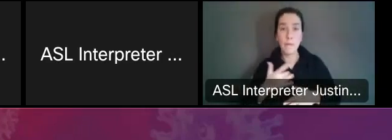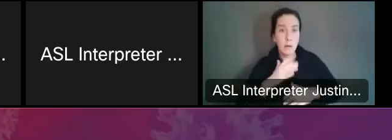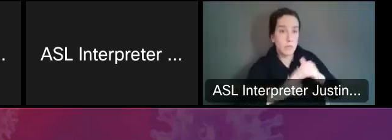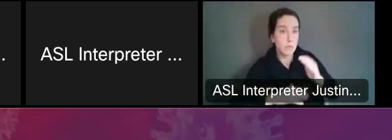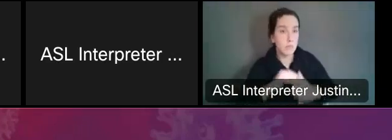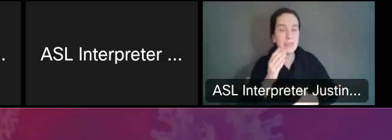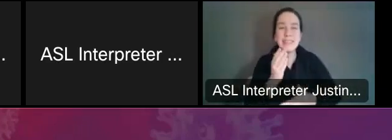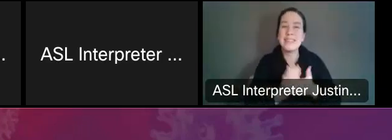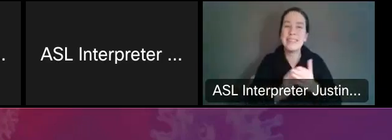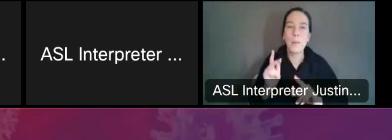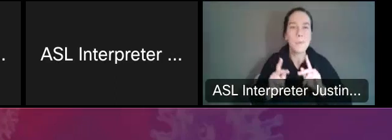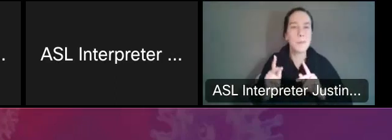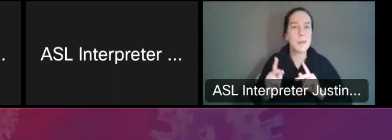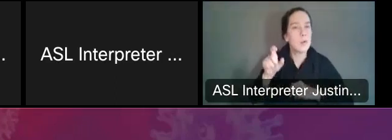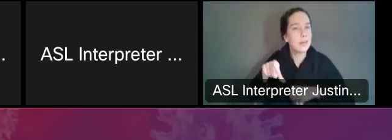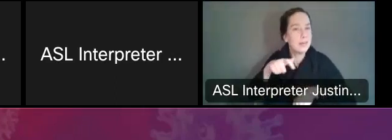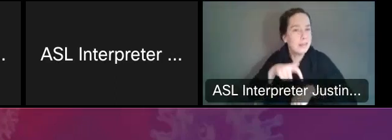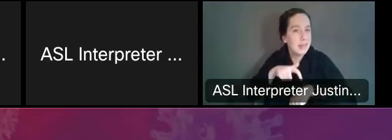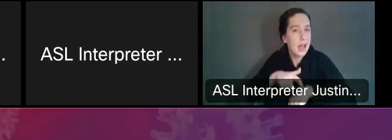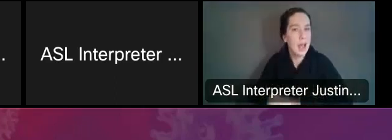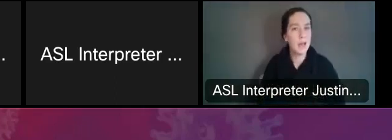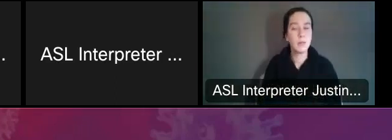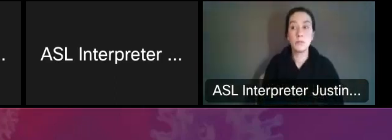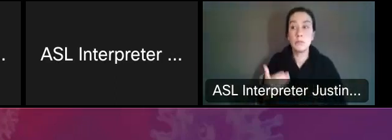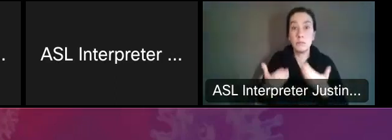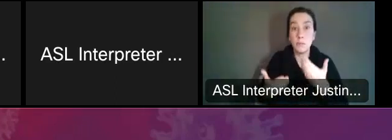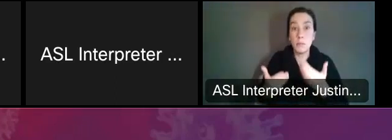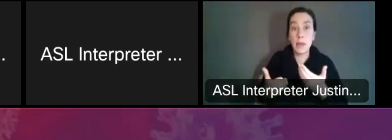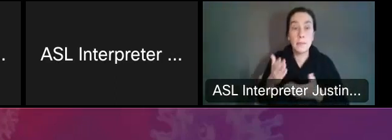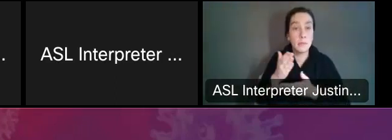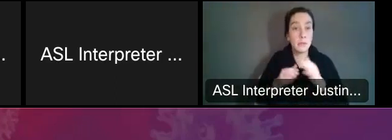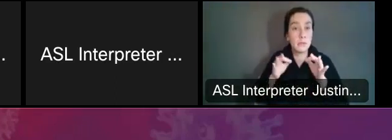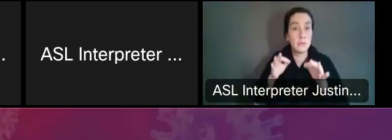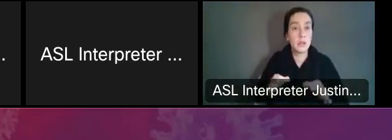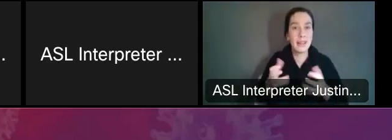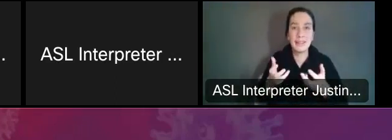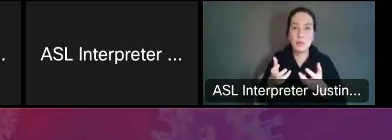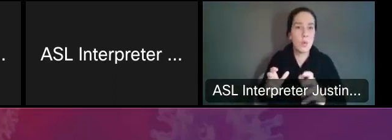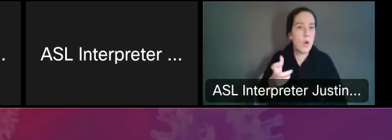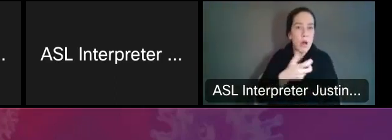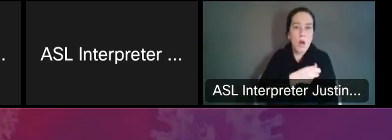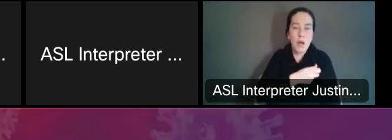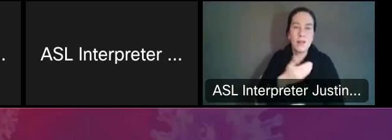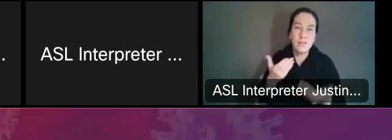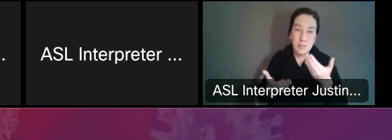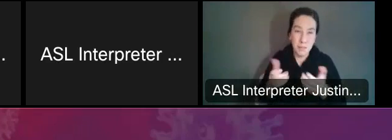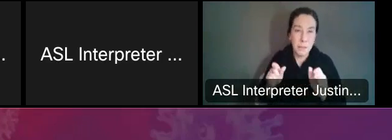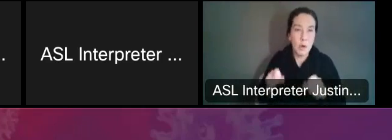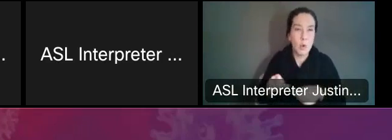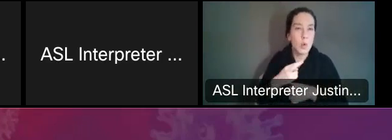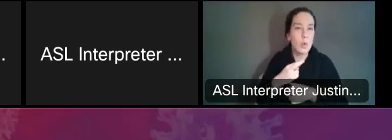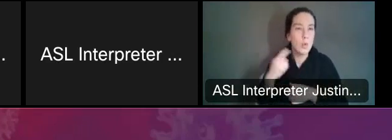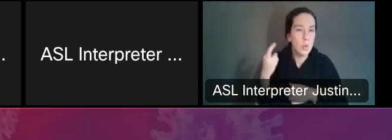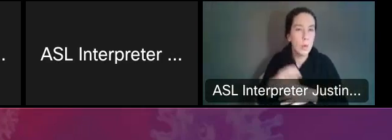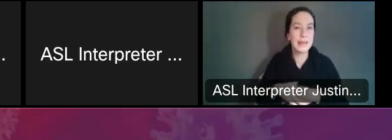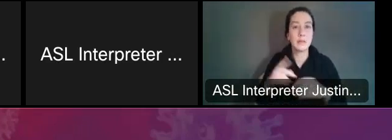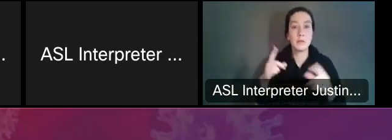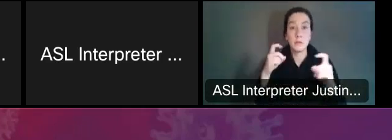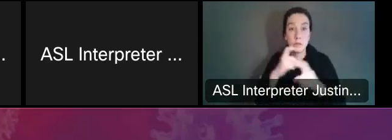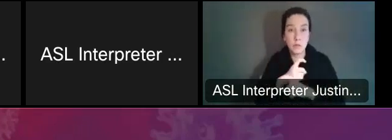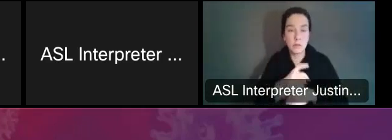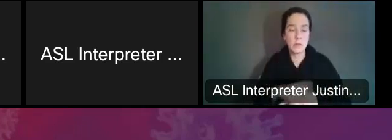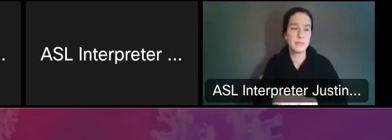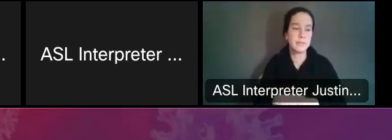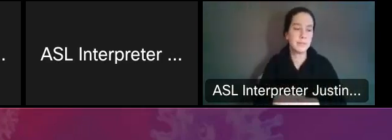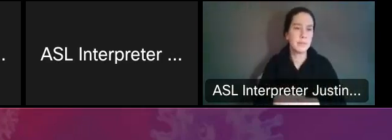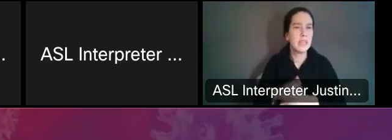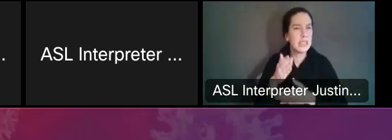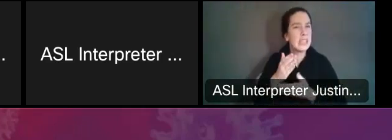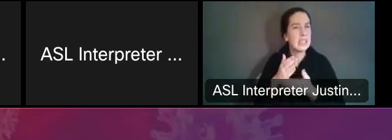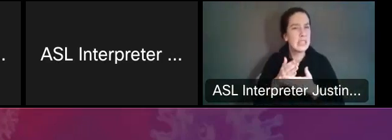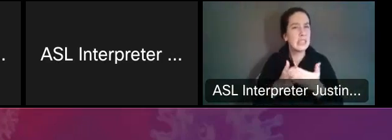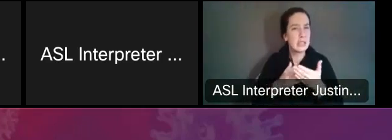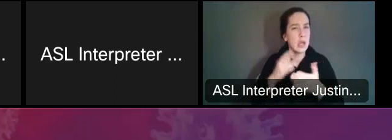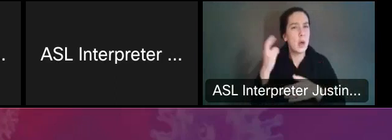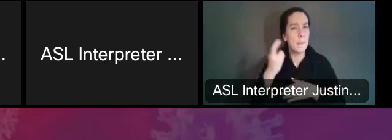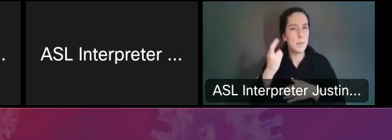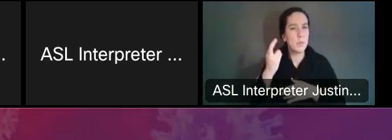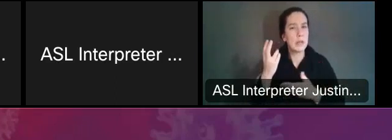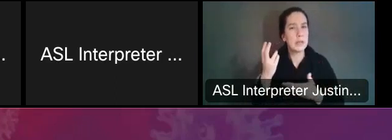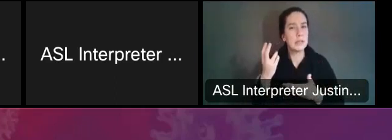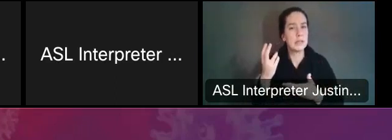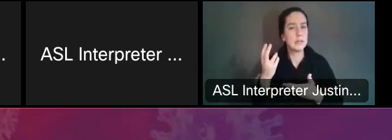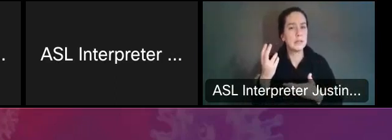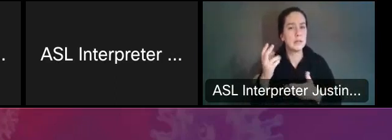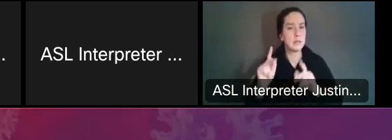Tuesday night to vaccinate means risking covid, 19 vaccine and possible complications and trauma and injustices are just a couple of reasons why people may have questions or concerns about vaccines.